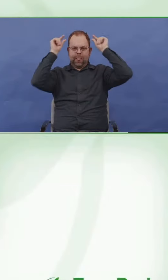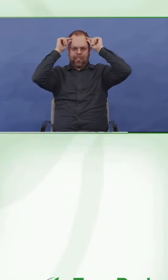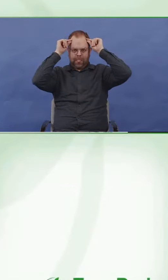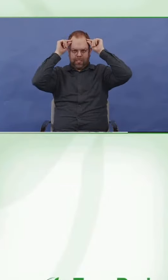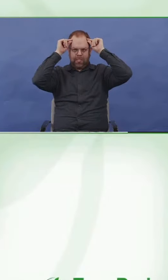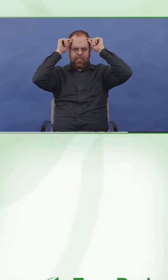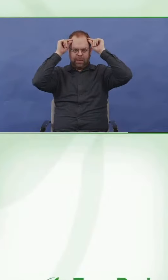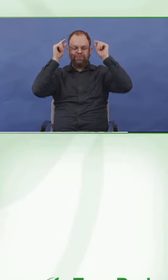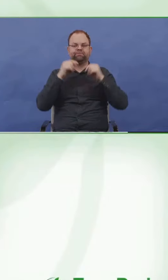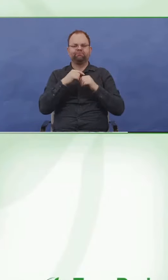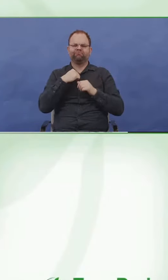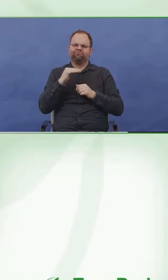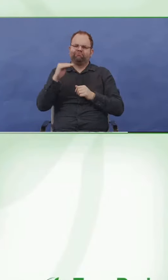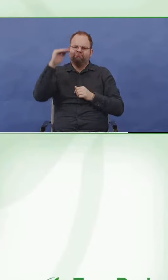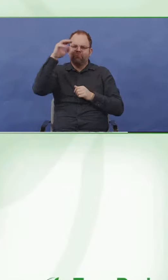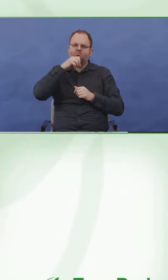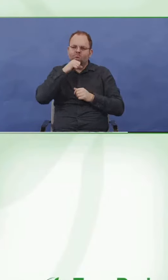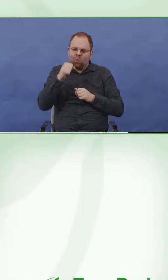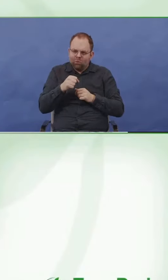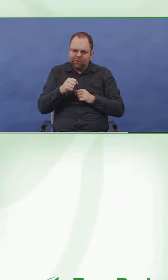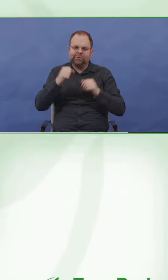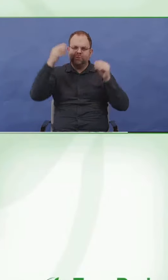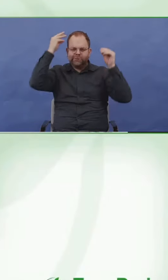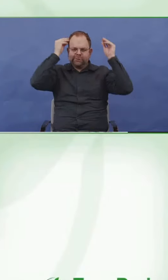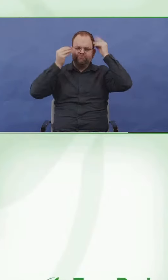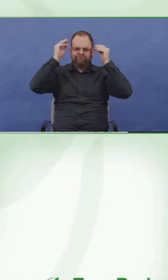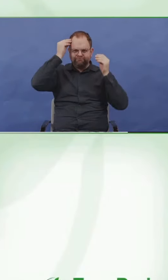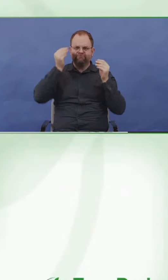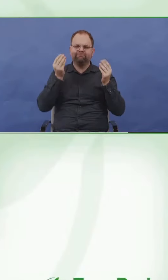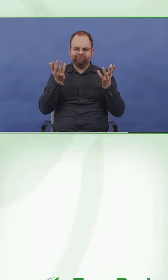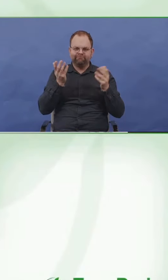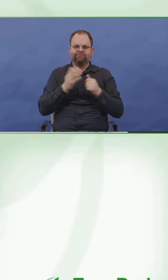I'm sitting on an electric wheelchair and my body is like a S